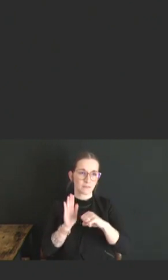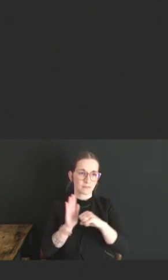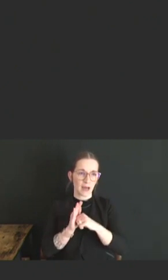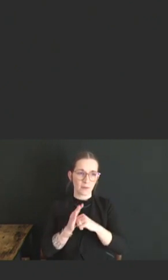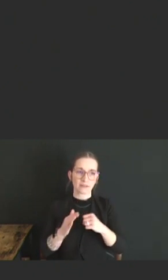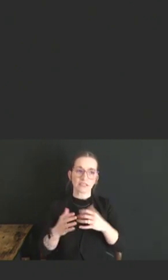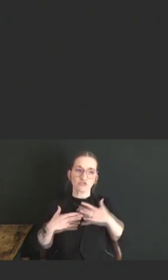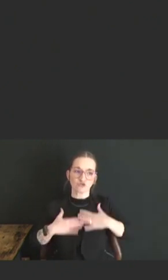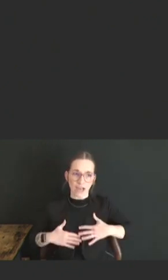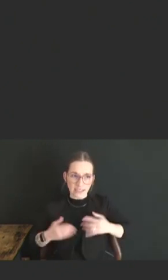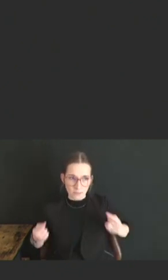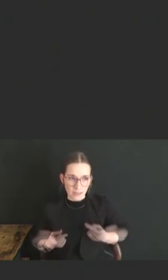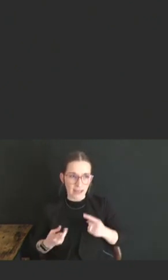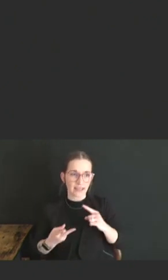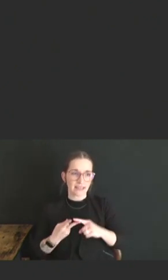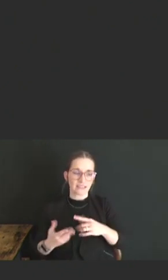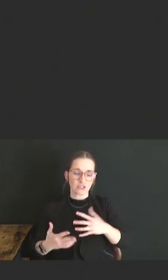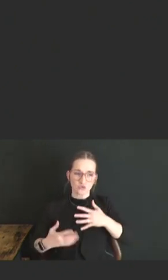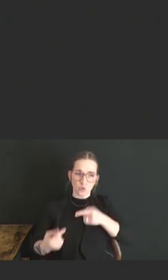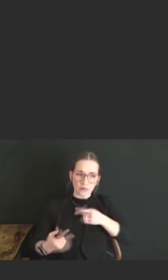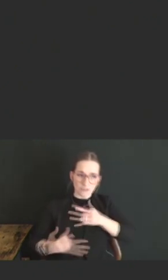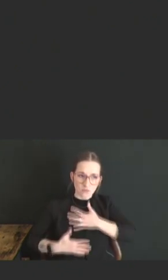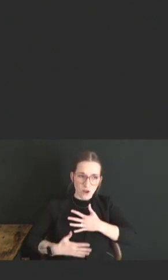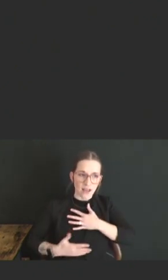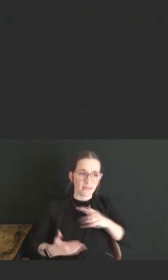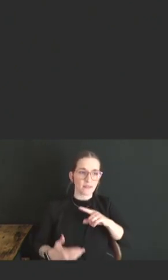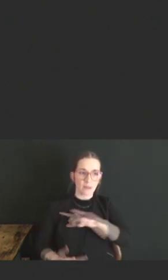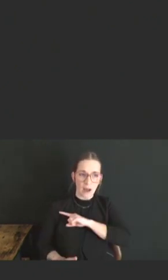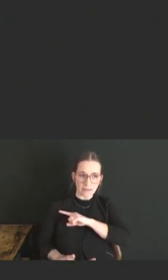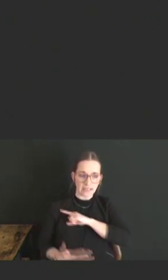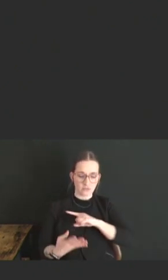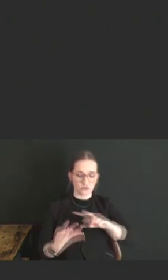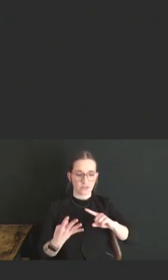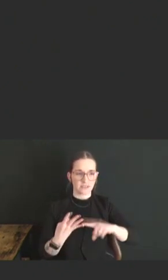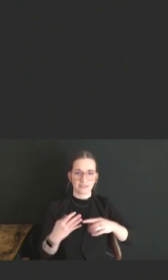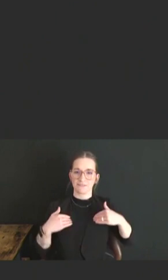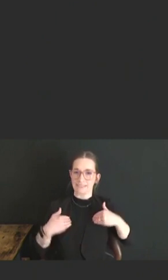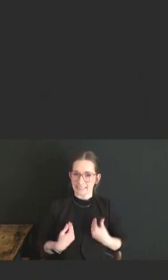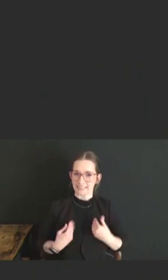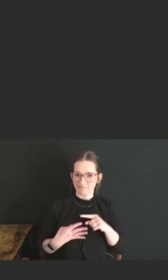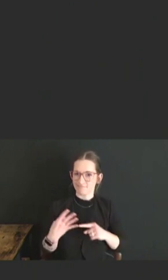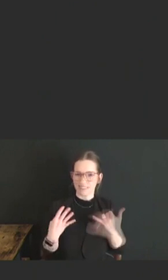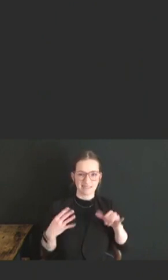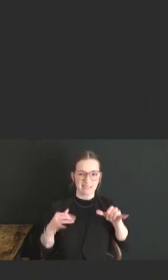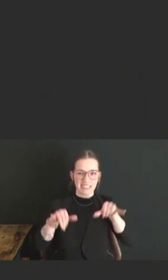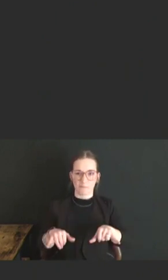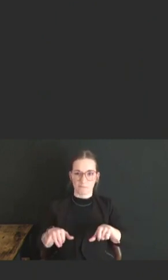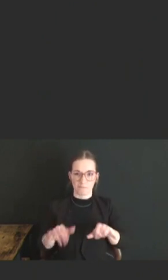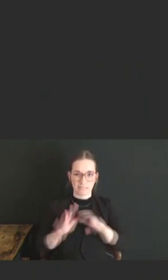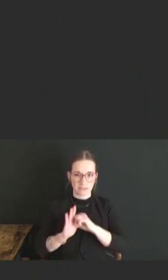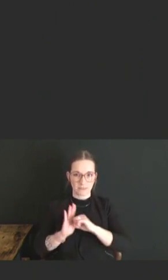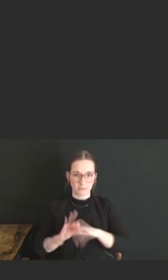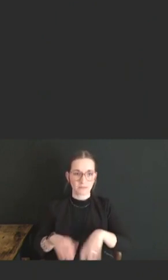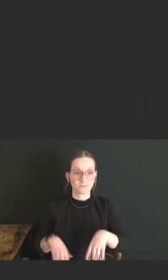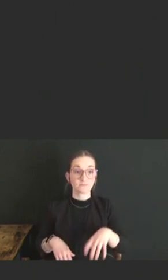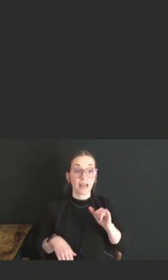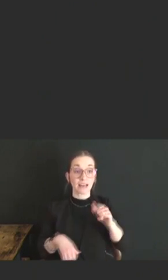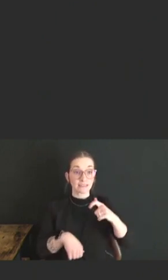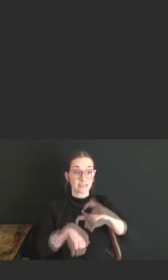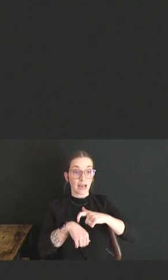palpitations, and fatigue. At the time of the 90-day follow-up, 68 percent of patients reported